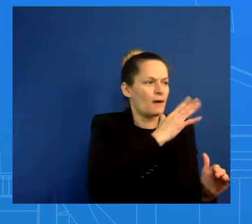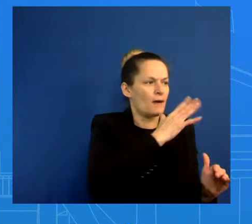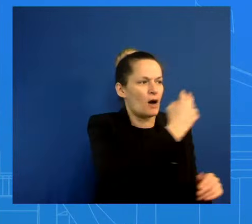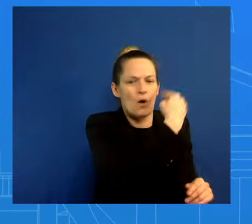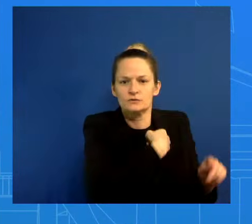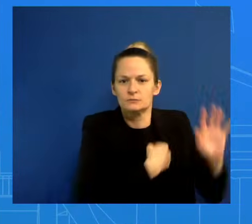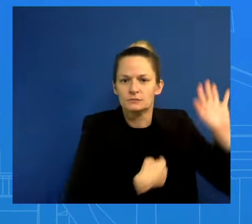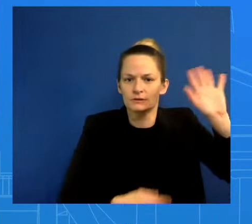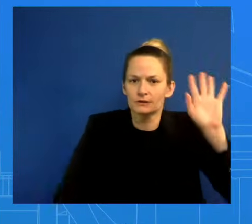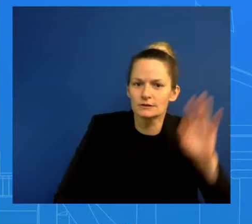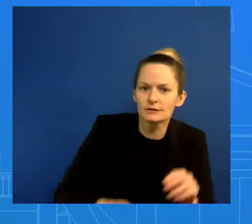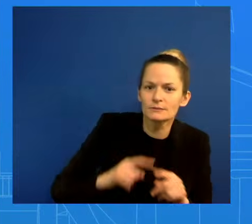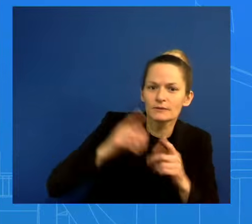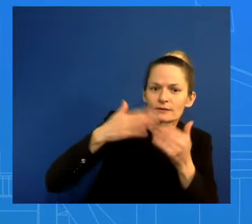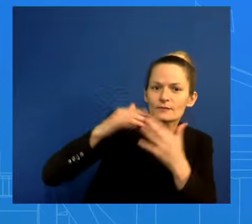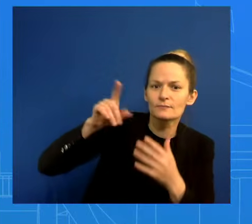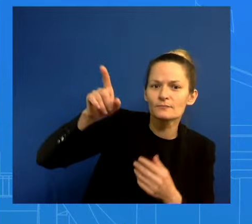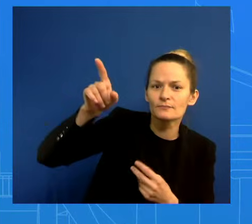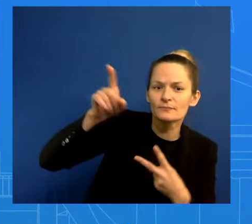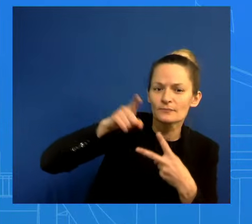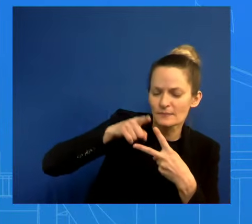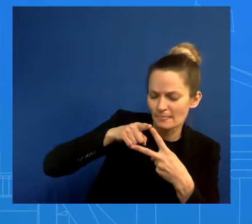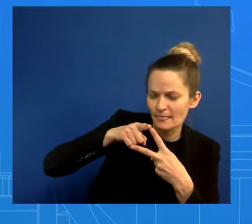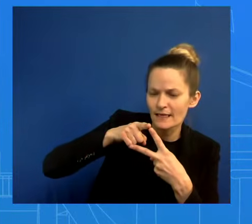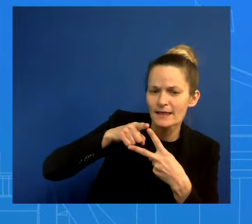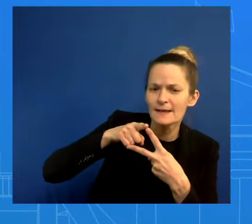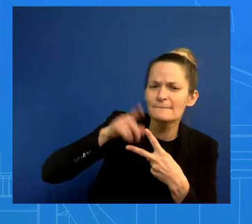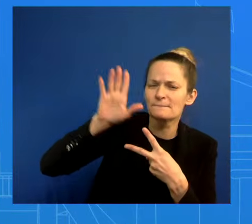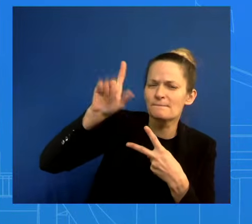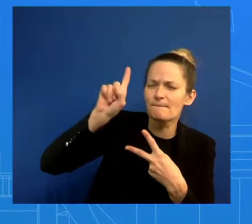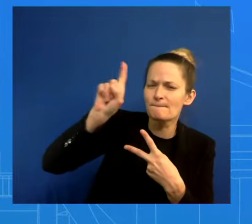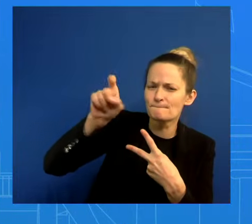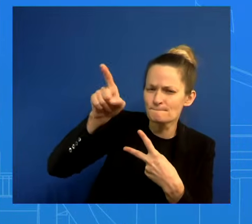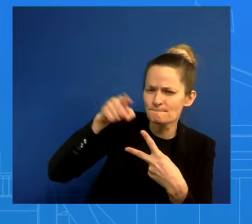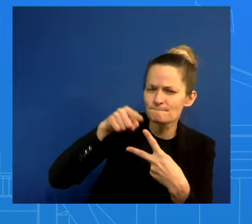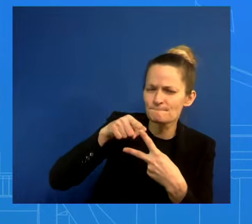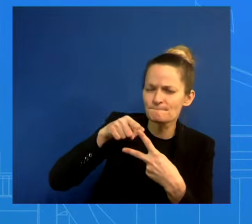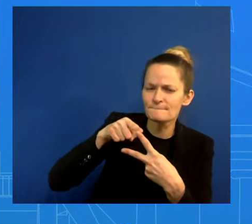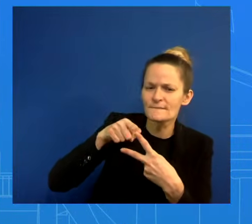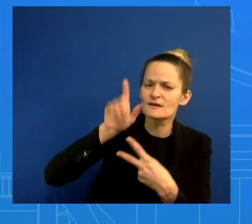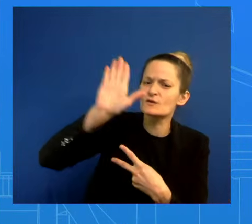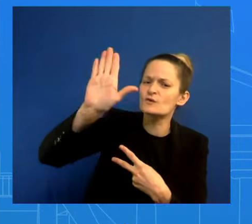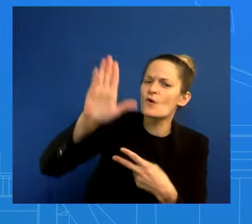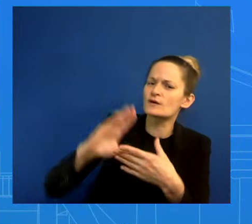that came out today about Canada and the U.S. taking coordinated act- --